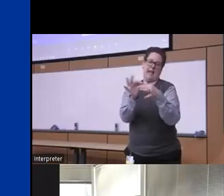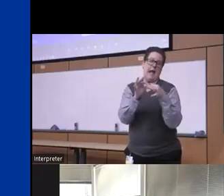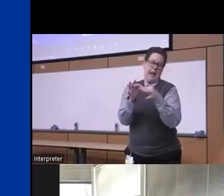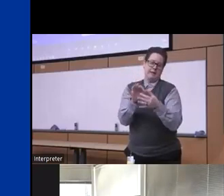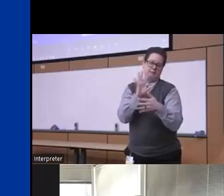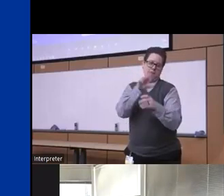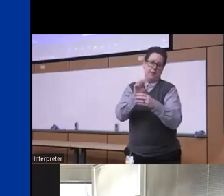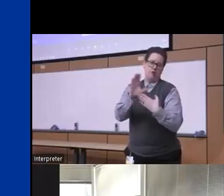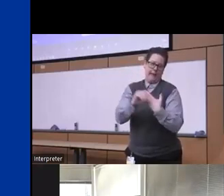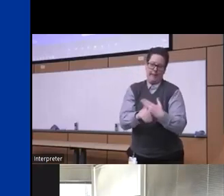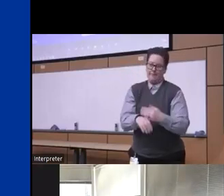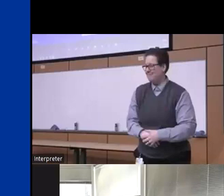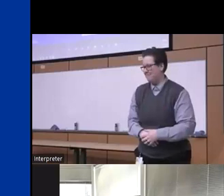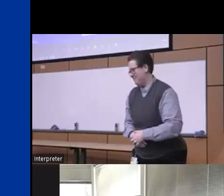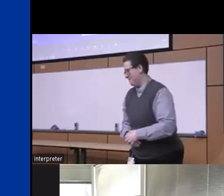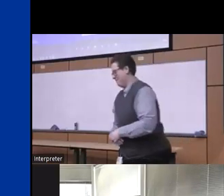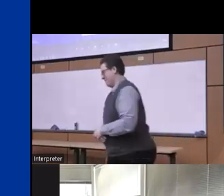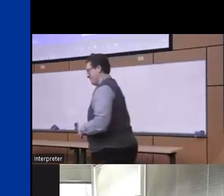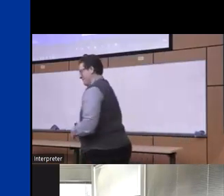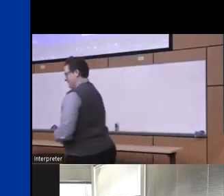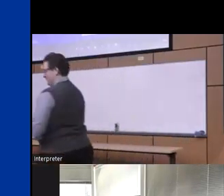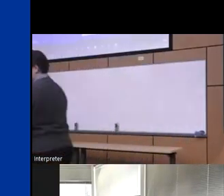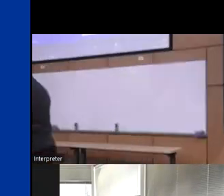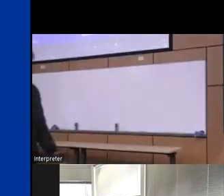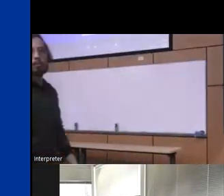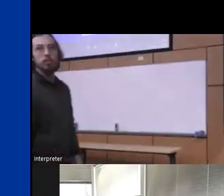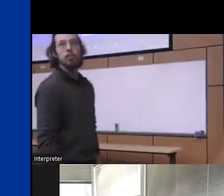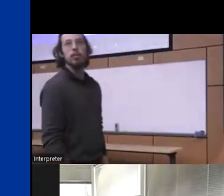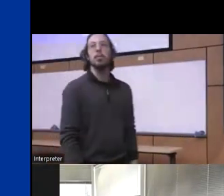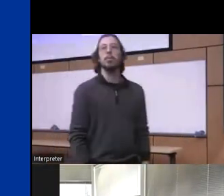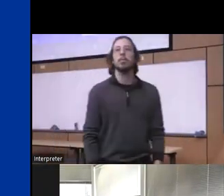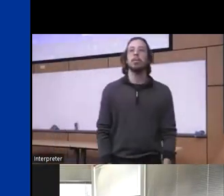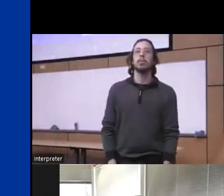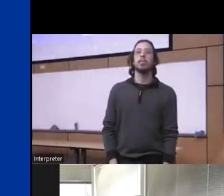I just want to leave you with this uh you know the perspective that we wrote In The Counselor